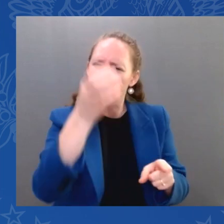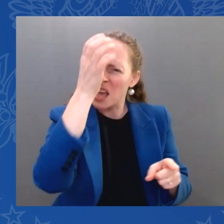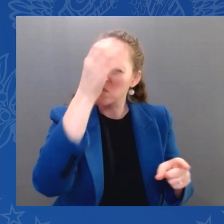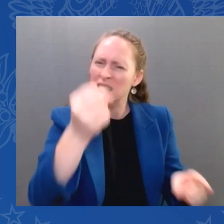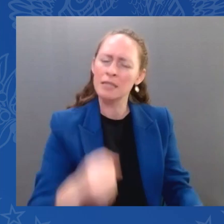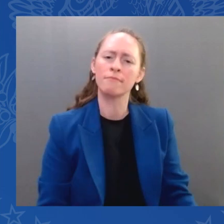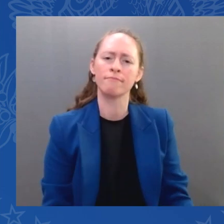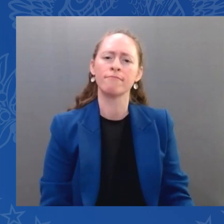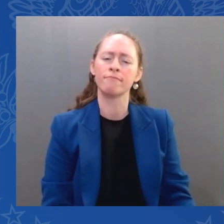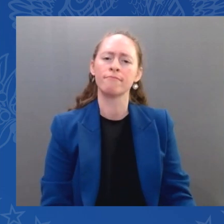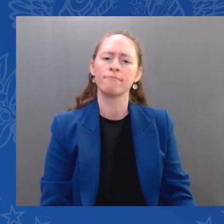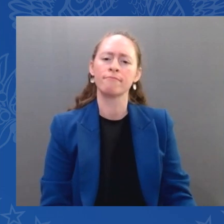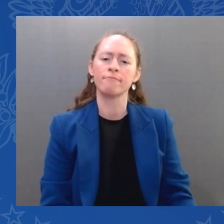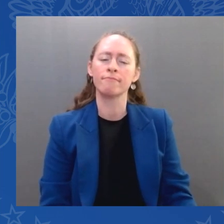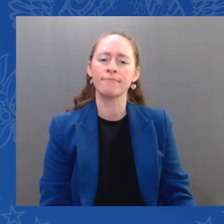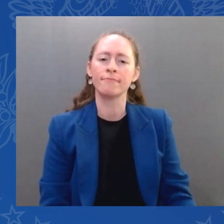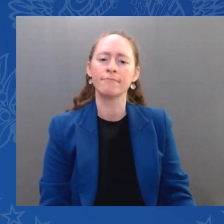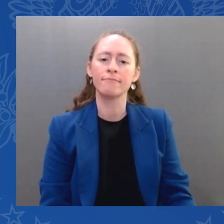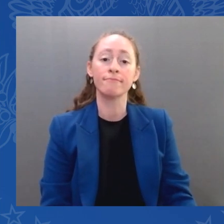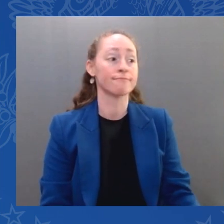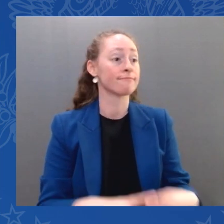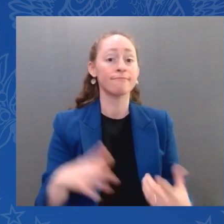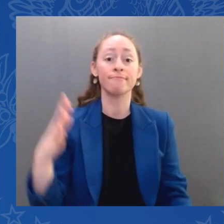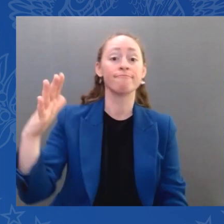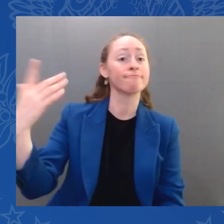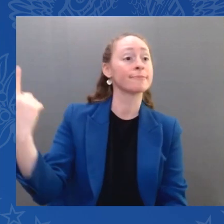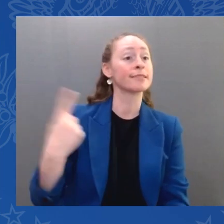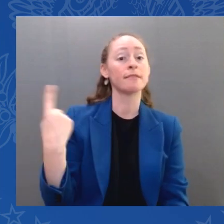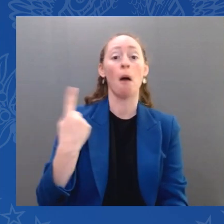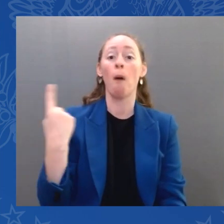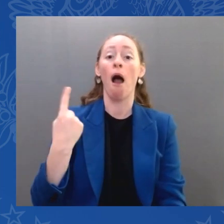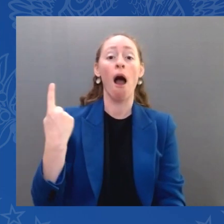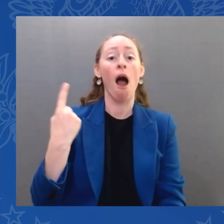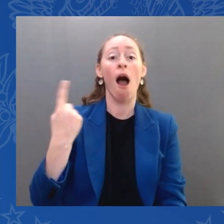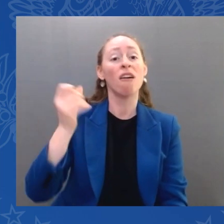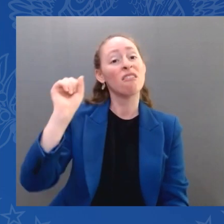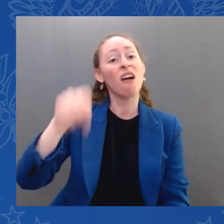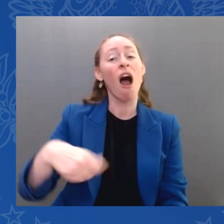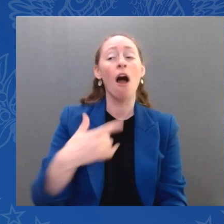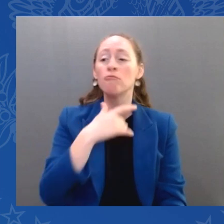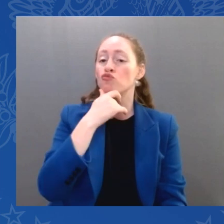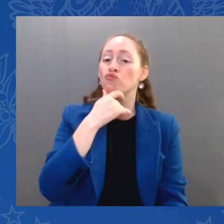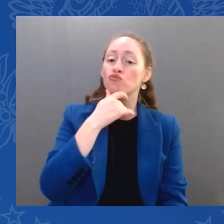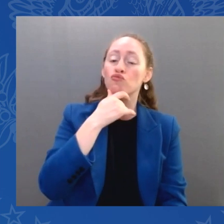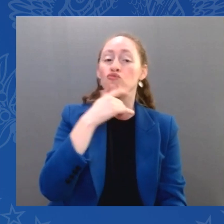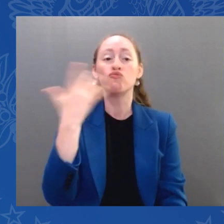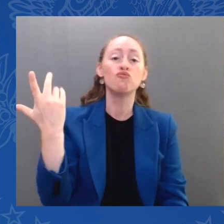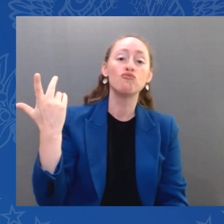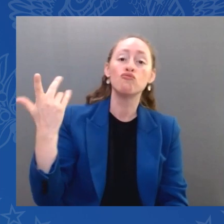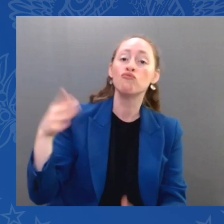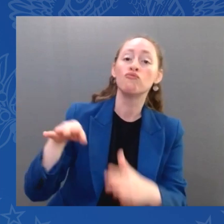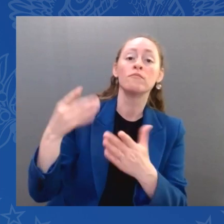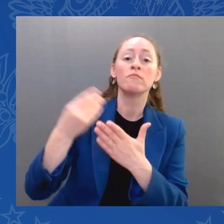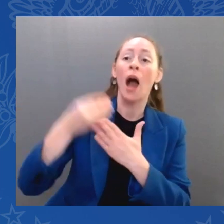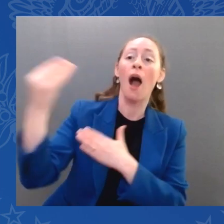to purchase an AR-15 or some weapon like that. It makes no sense. Assault weapons need to be banned.